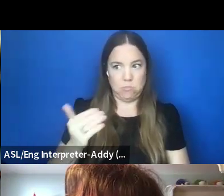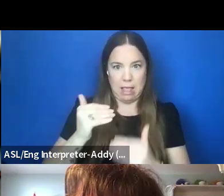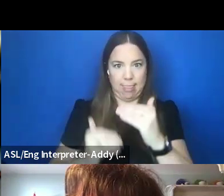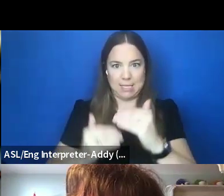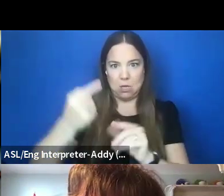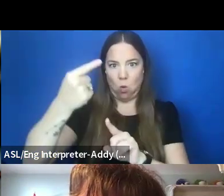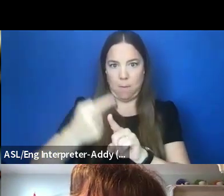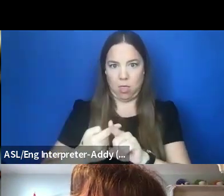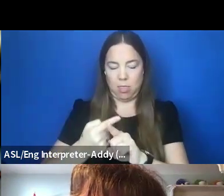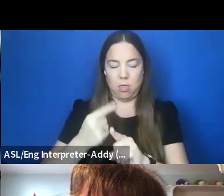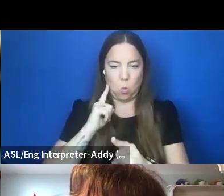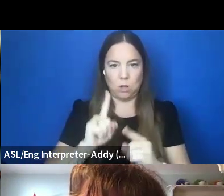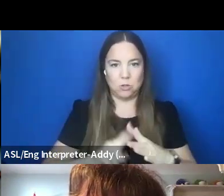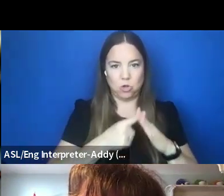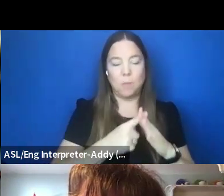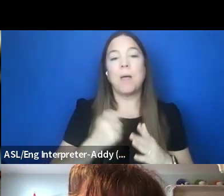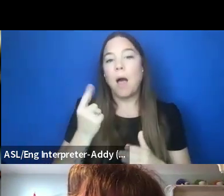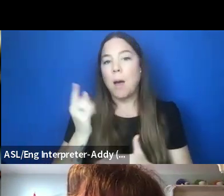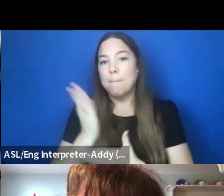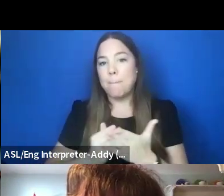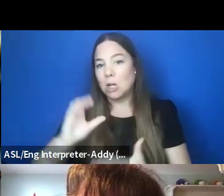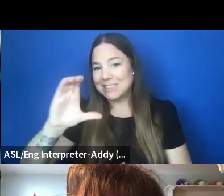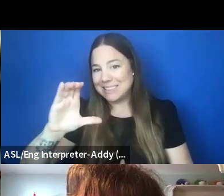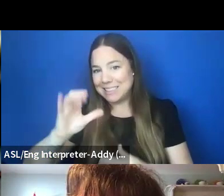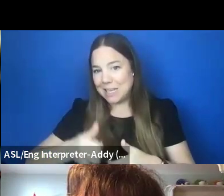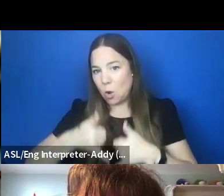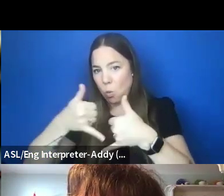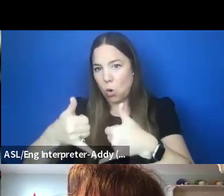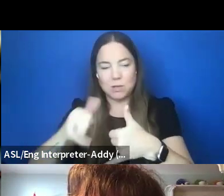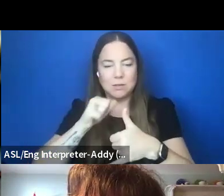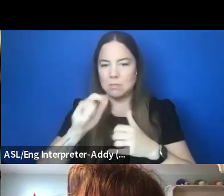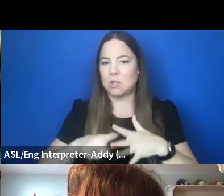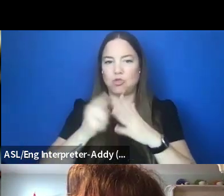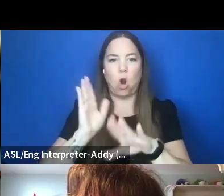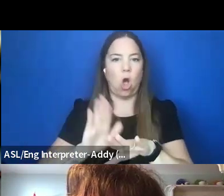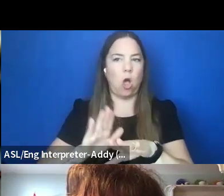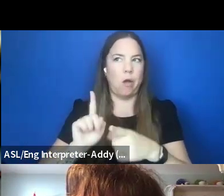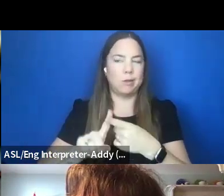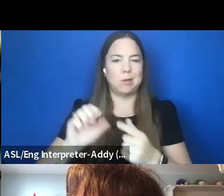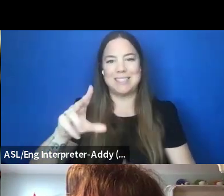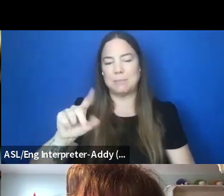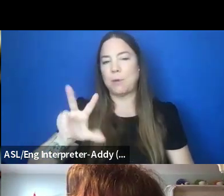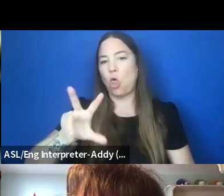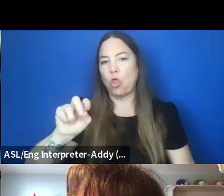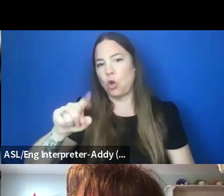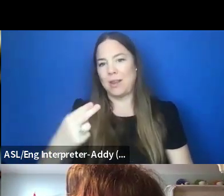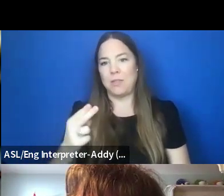Brooke Wilson: however, for part C. Awards, it will not go into effect until September 30th of 2025,